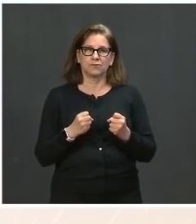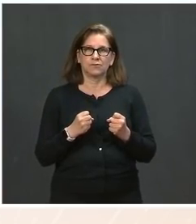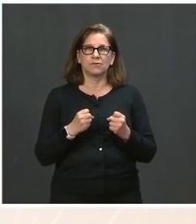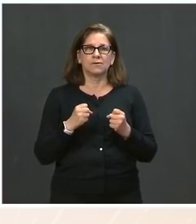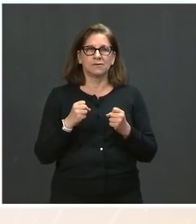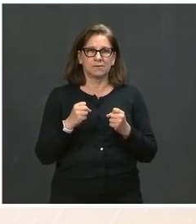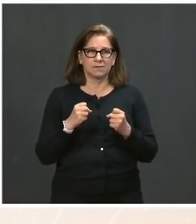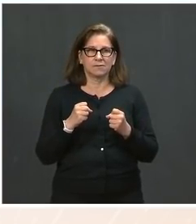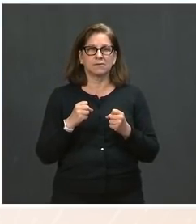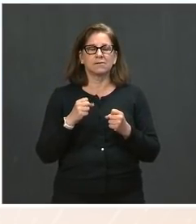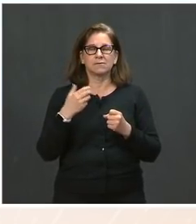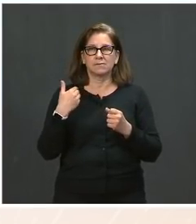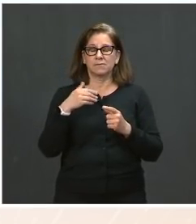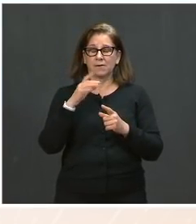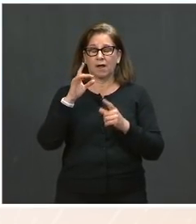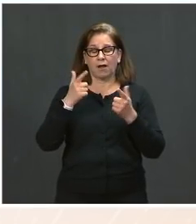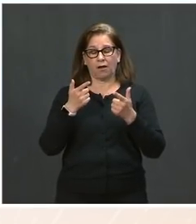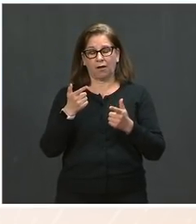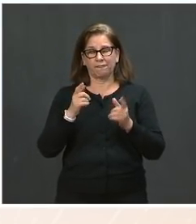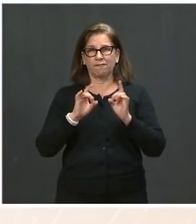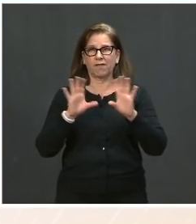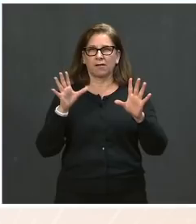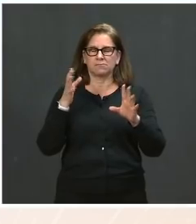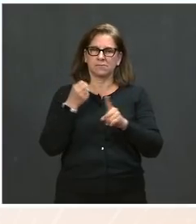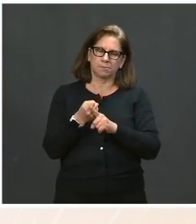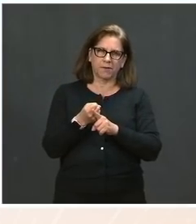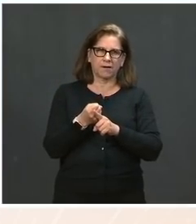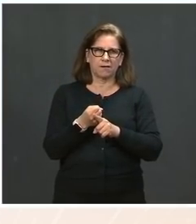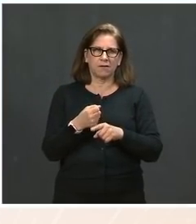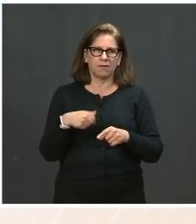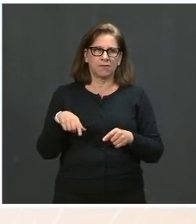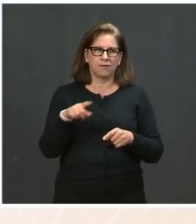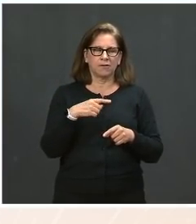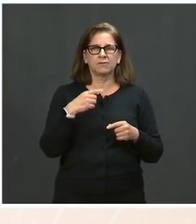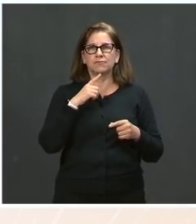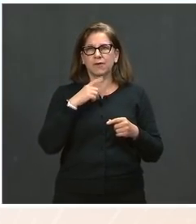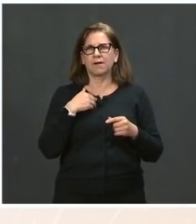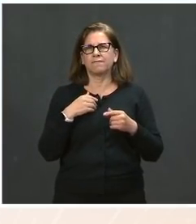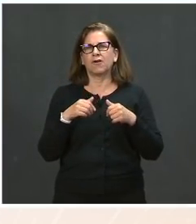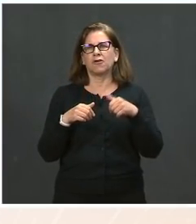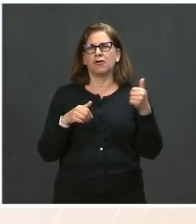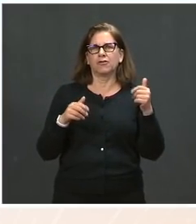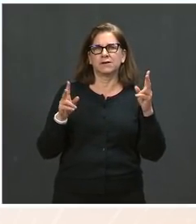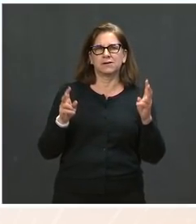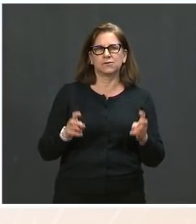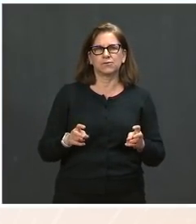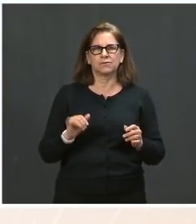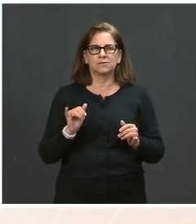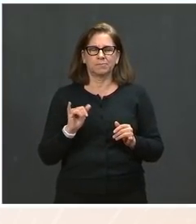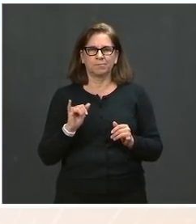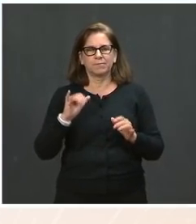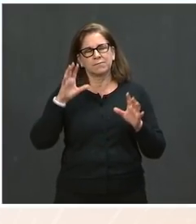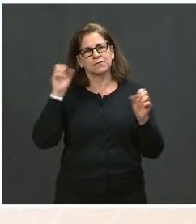this among a range of other issues. The Press: The President does -- I actually have it here: the list of all the promises that he made during the campaign of gun actions